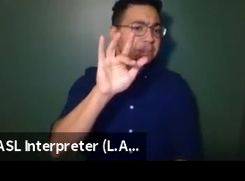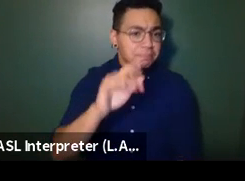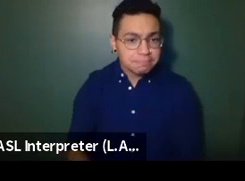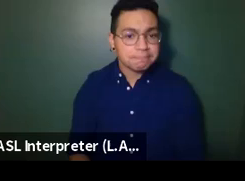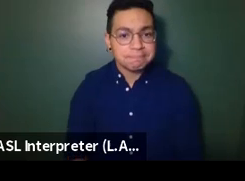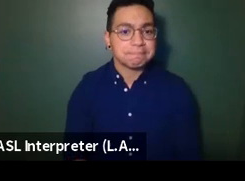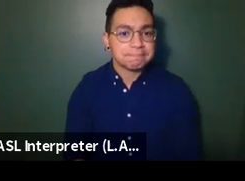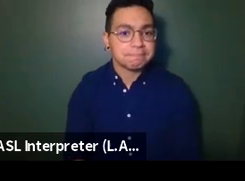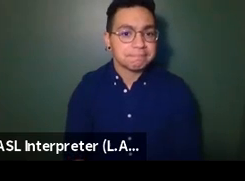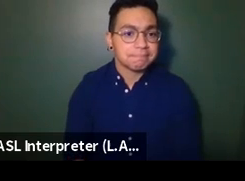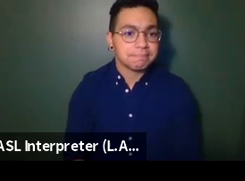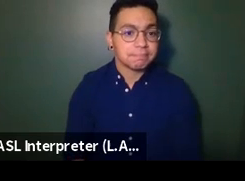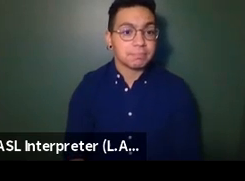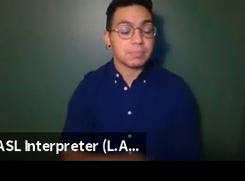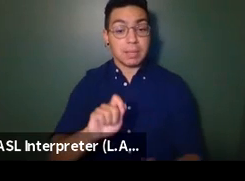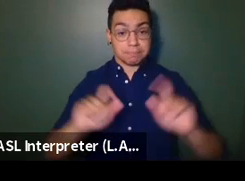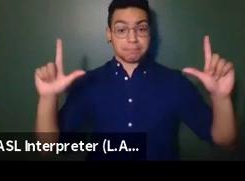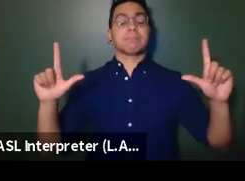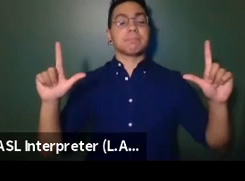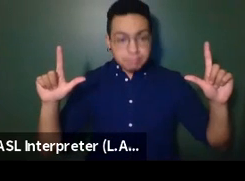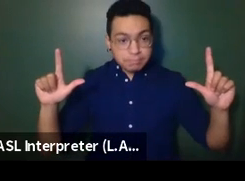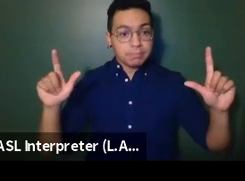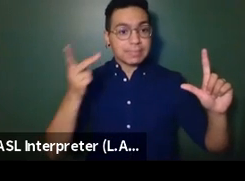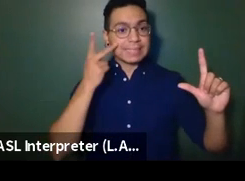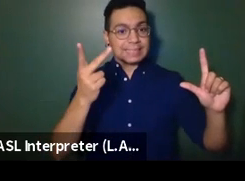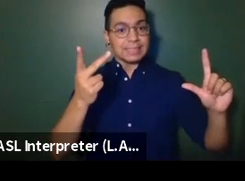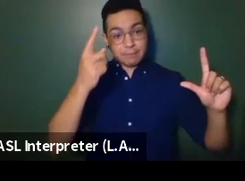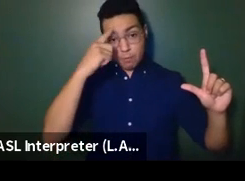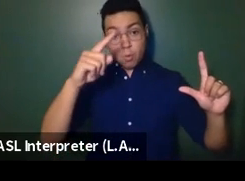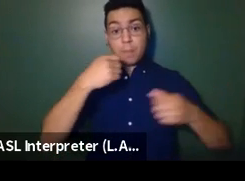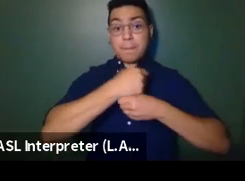Katherine Livick - ESD 112: So this is the screen I get when I create an assignment. I have to give it a Title.